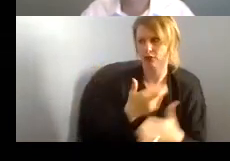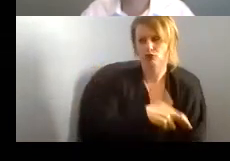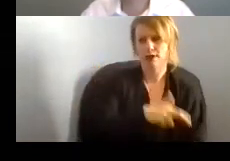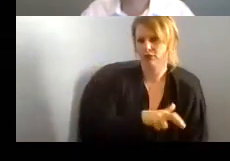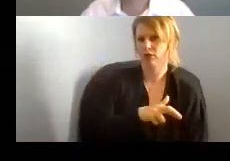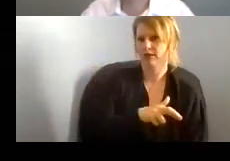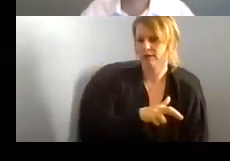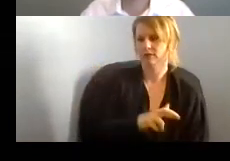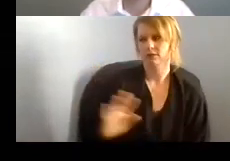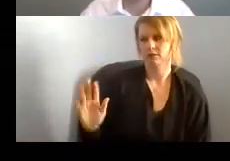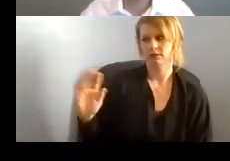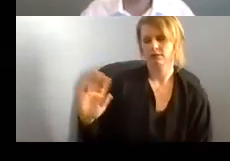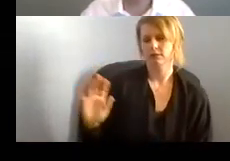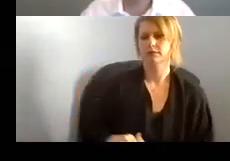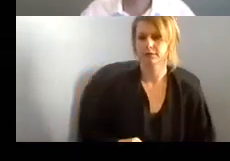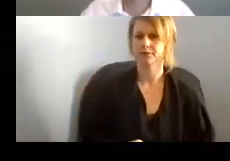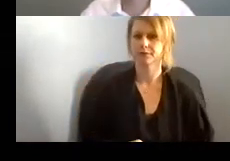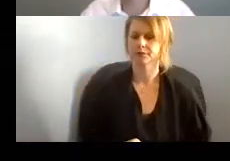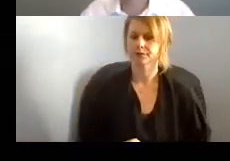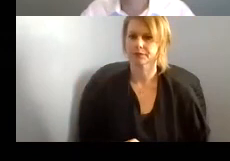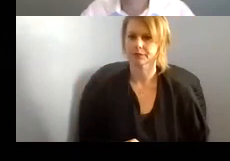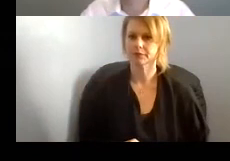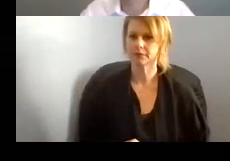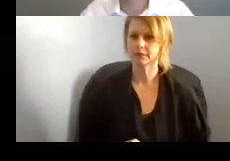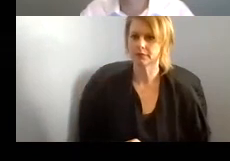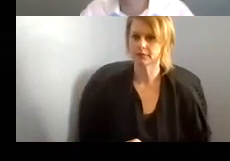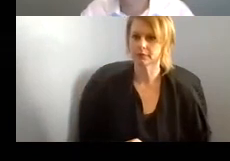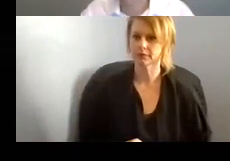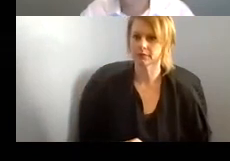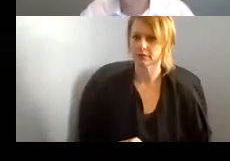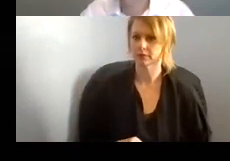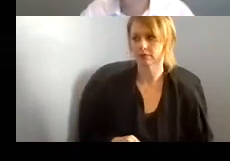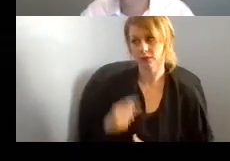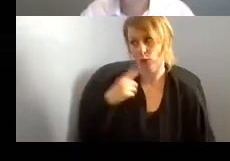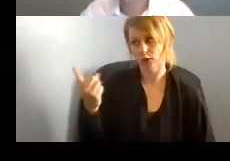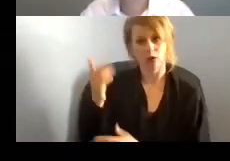We consider them to be graven images, and so I would ask you not to do it.